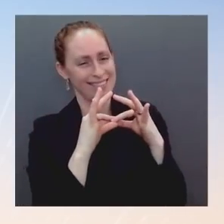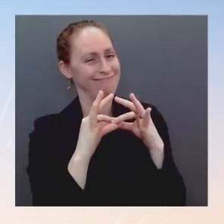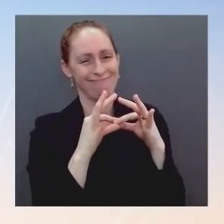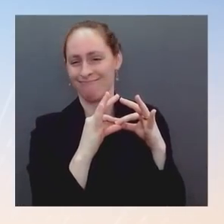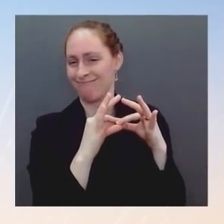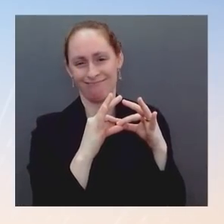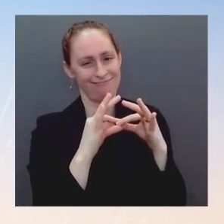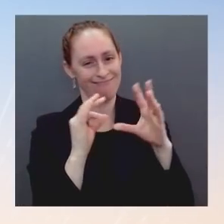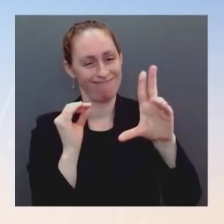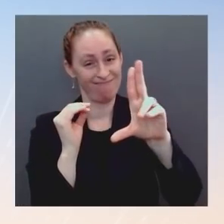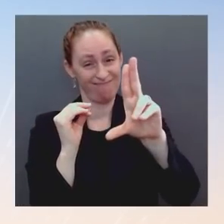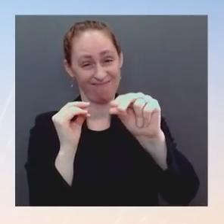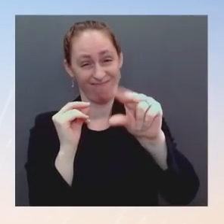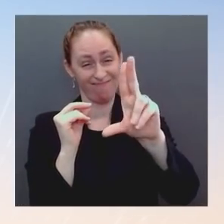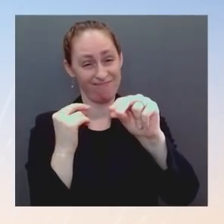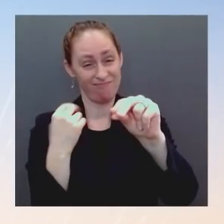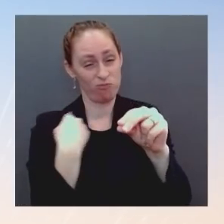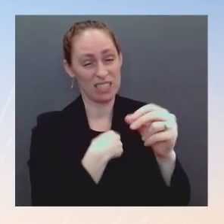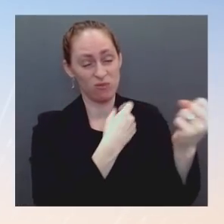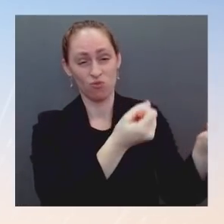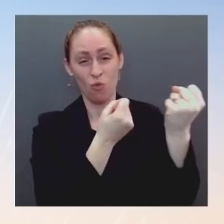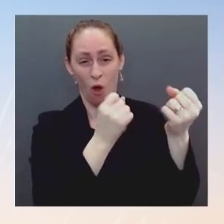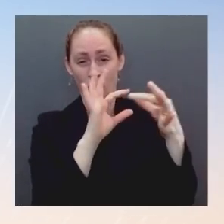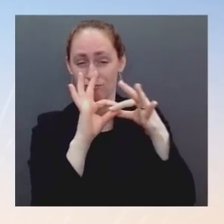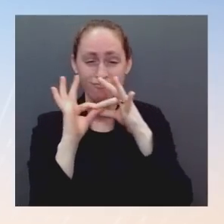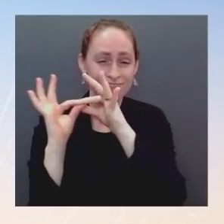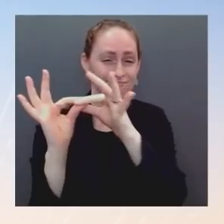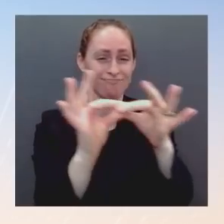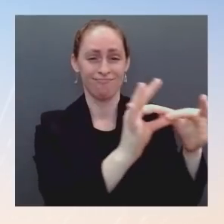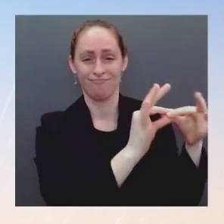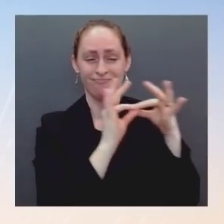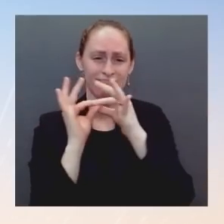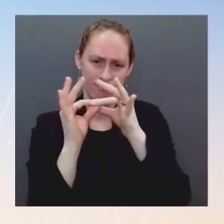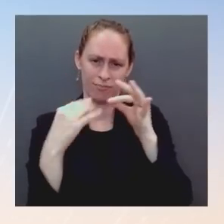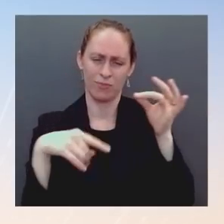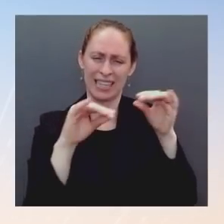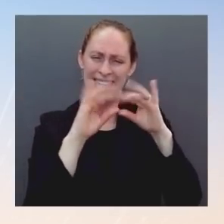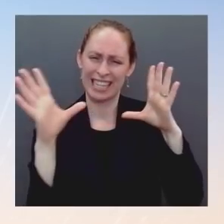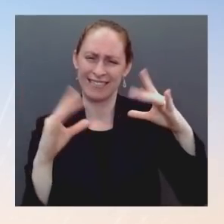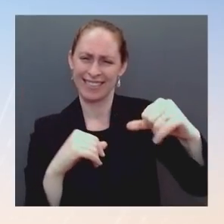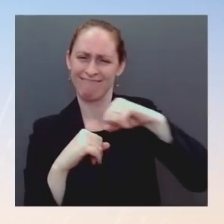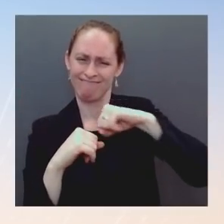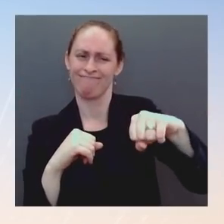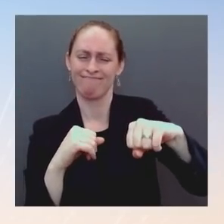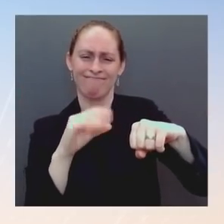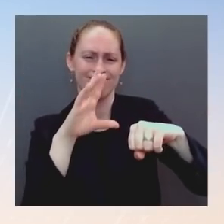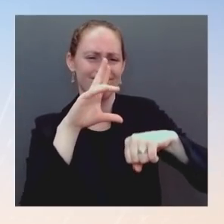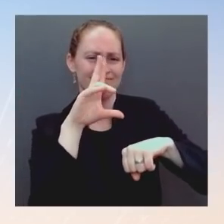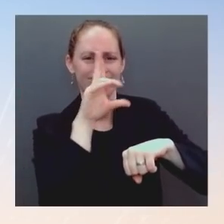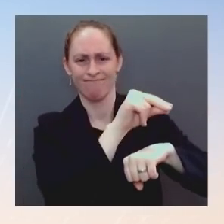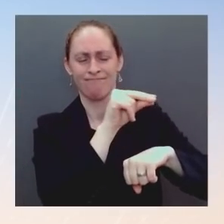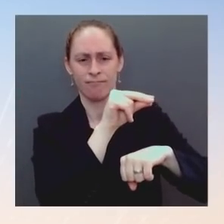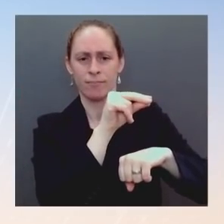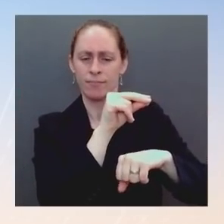to what we see as aggressive behavior, bellicose rhetoric, even as we're leaving the door to diplomacy open.